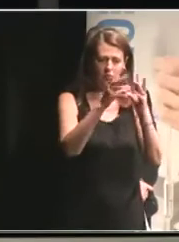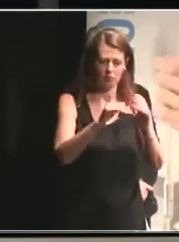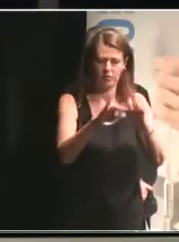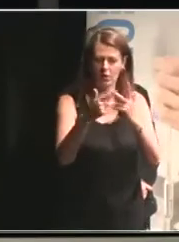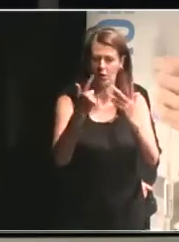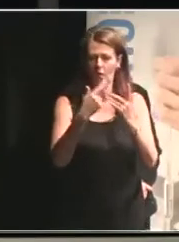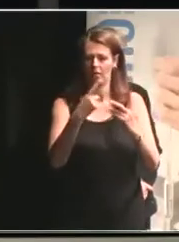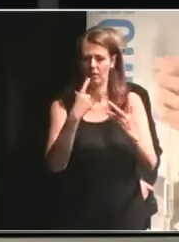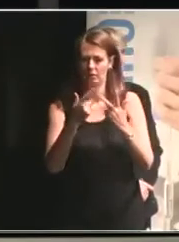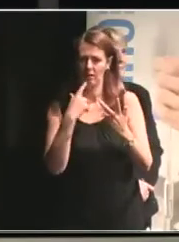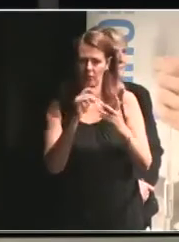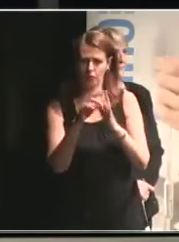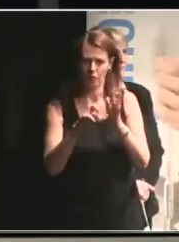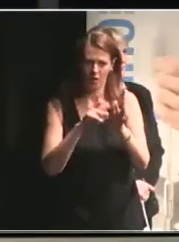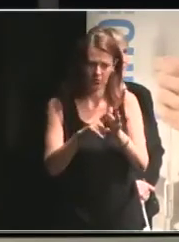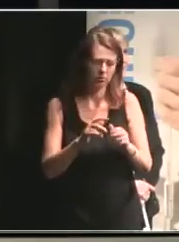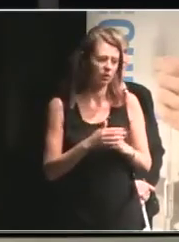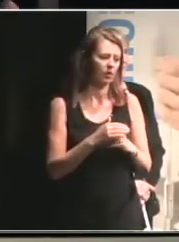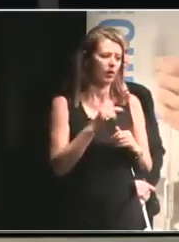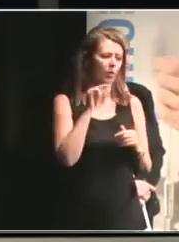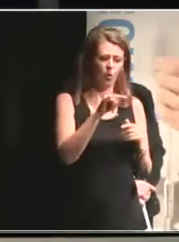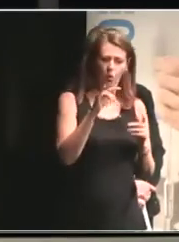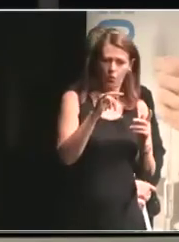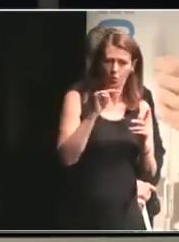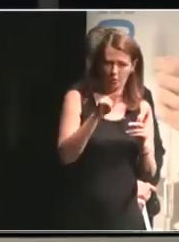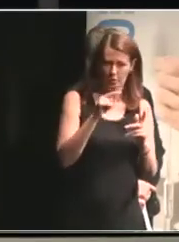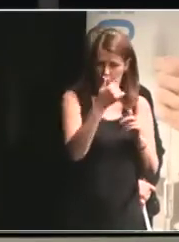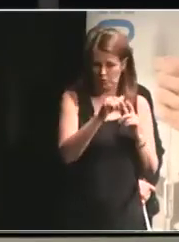or we do some kind of a process where there's a reuse and it makes it to a facility.